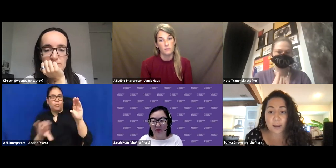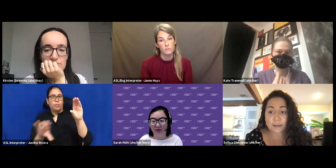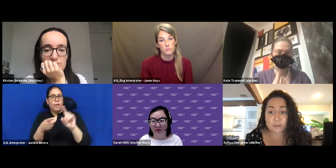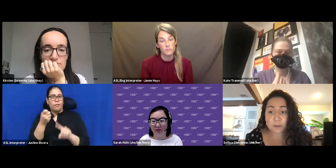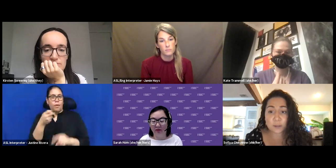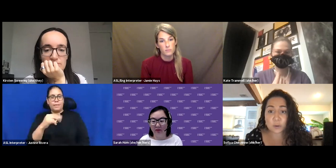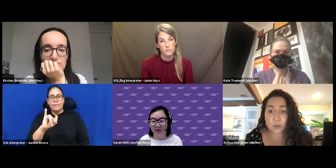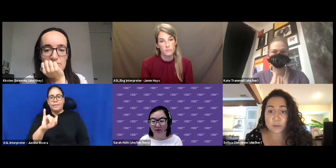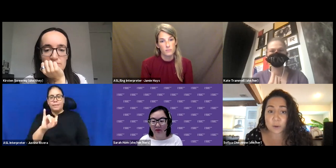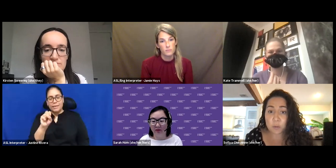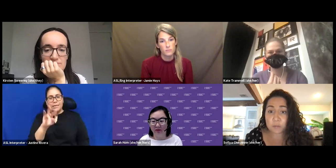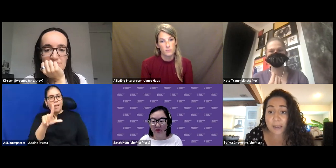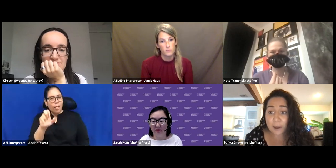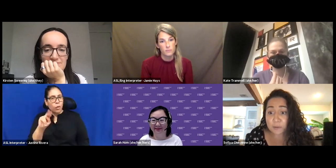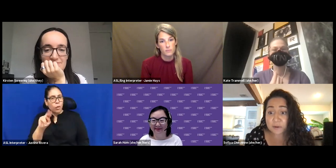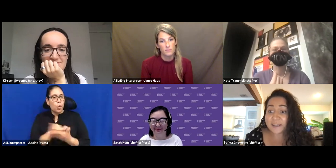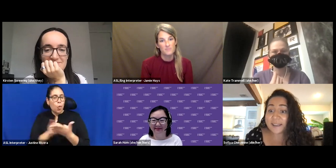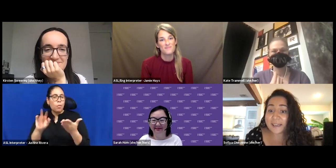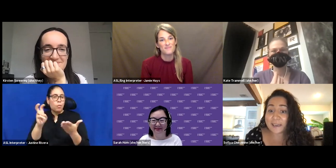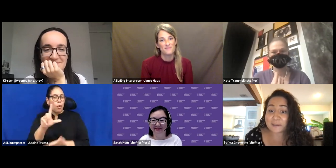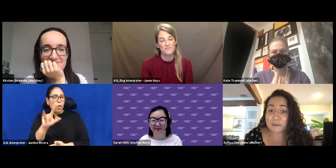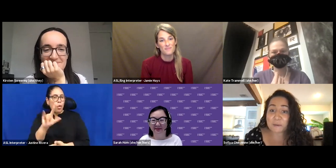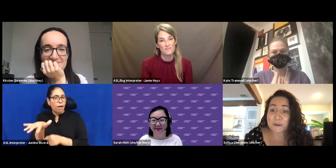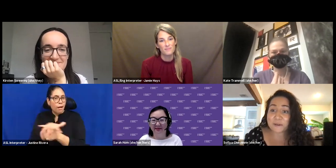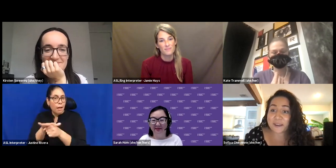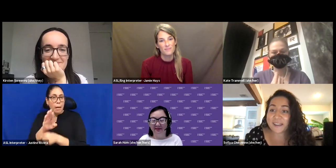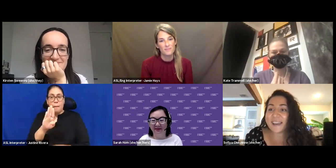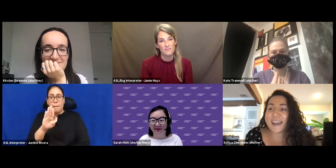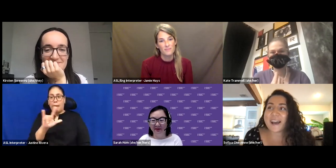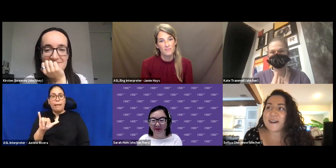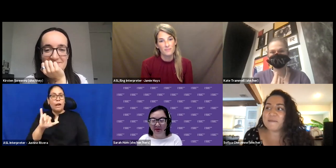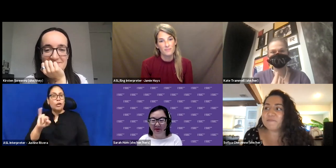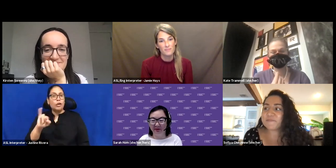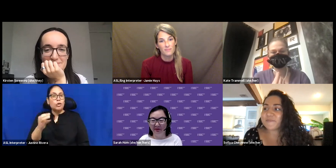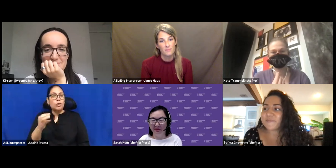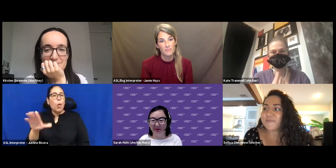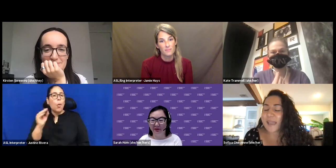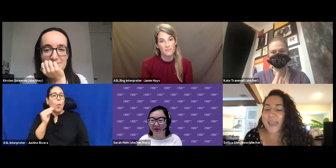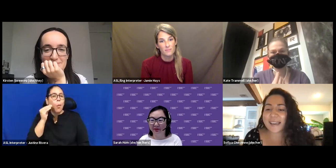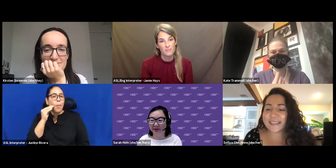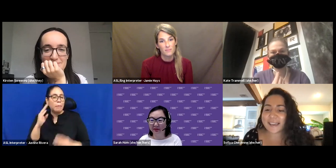Island, Billy Joel's hometown, in case you were wondering, and